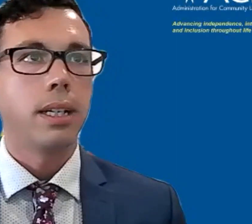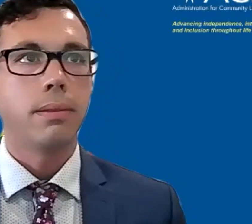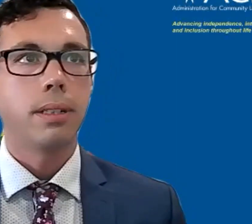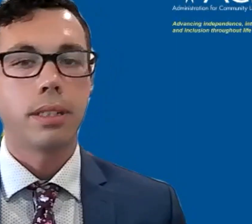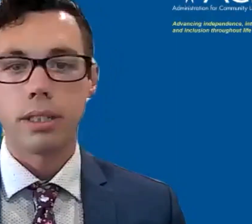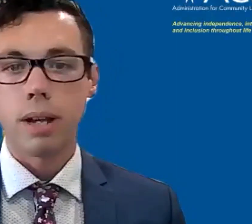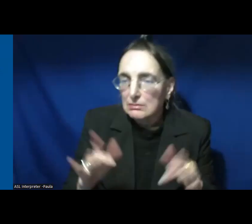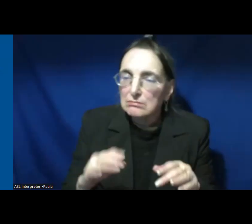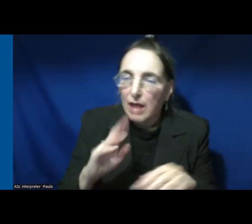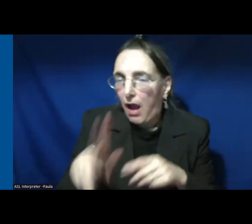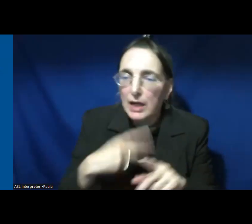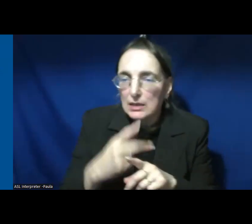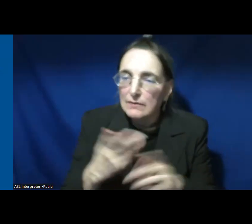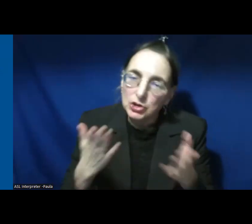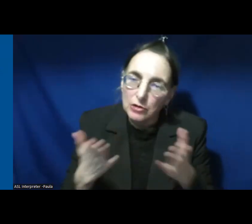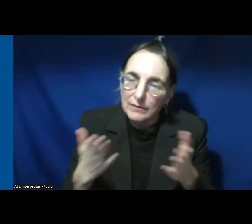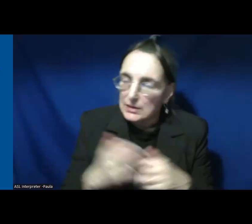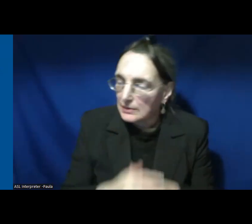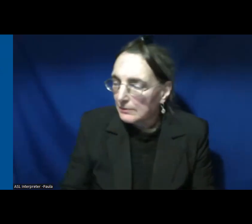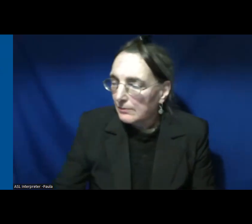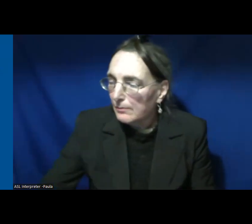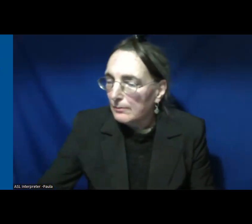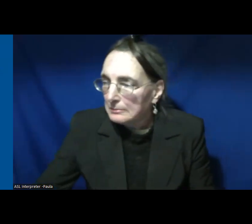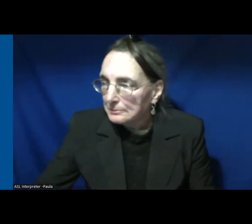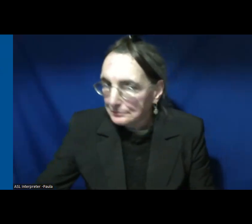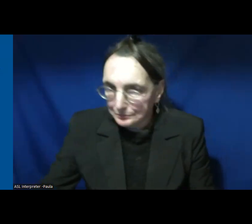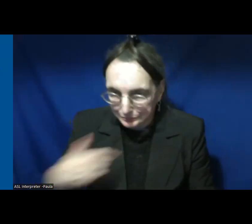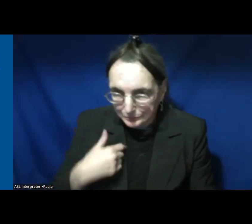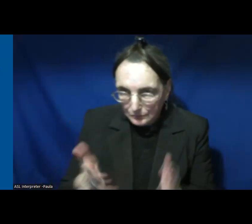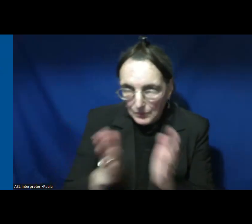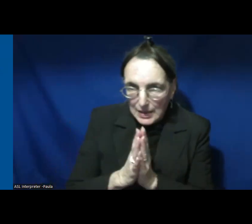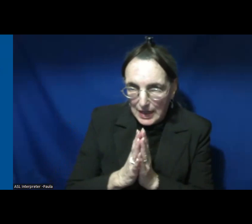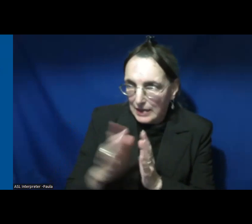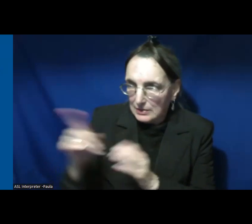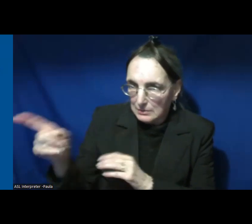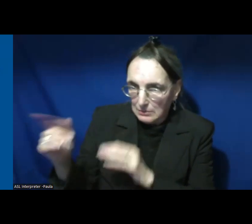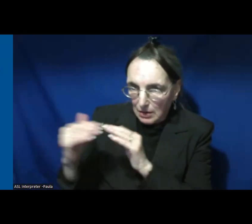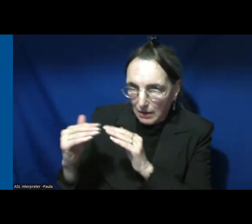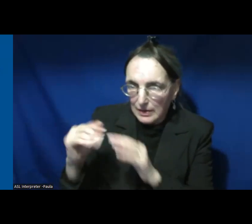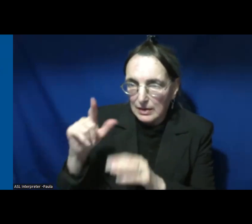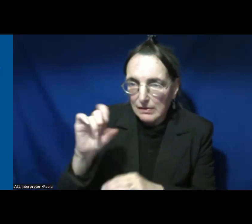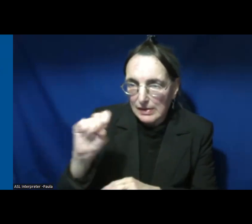So I'm going to ask my colleague Lisa if she wants to hop